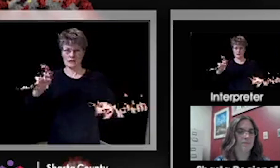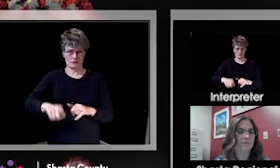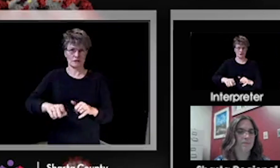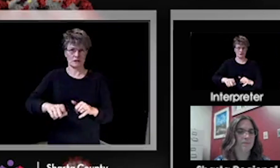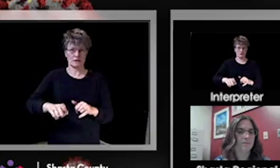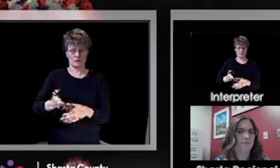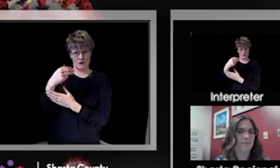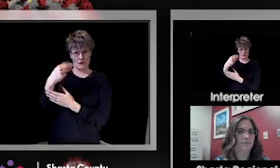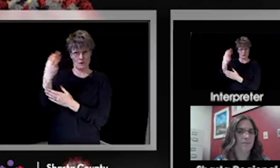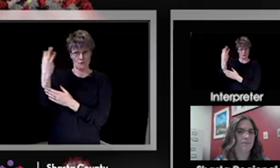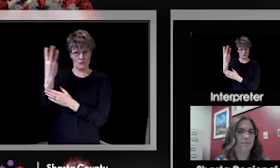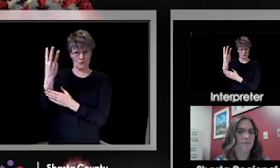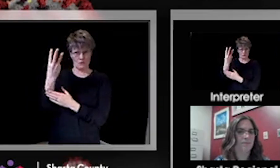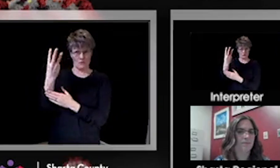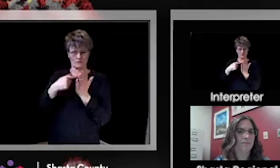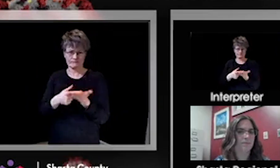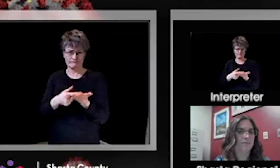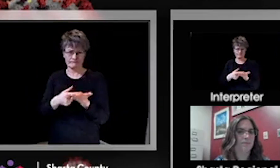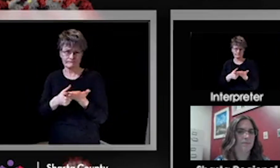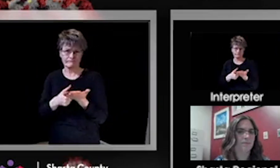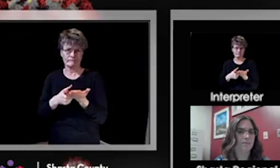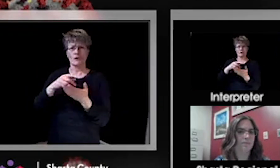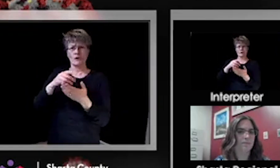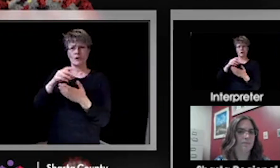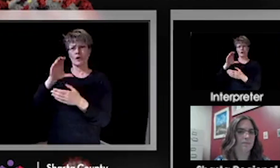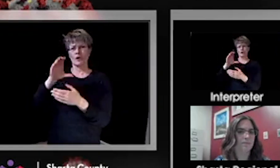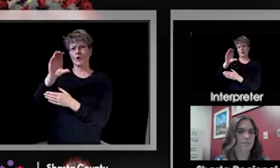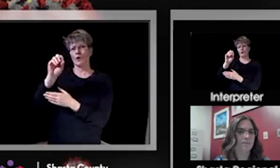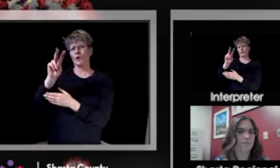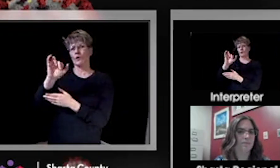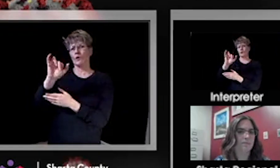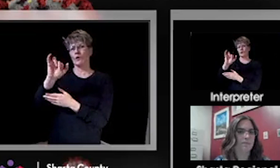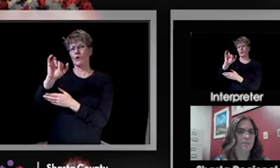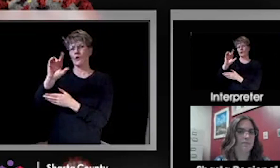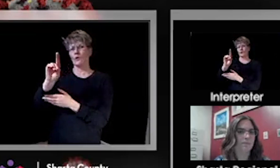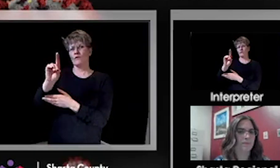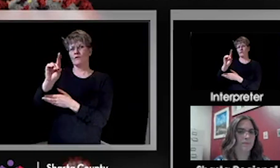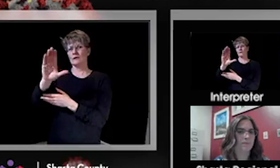is Covid Act Now. It is not our model. We did not develop that model. That is a model